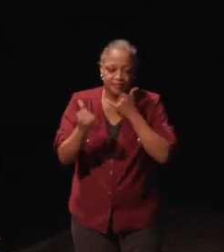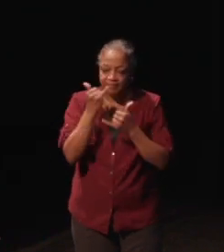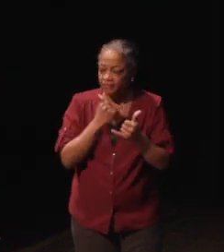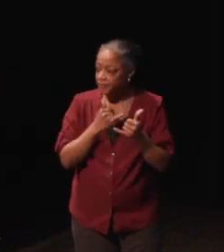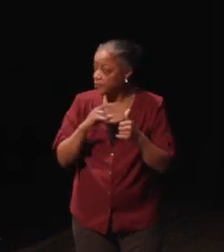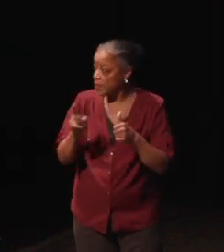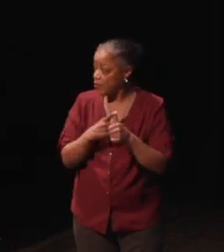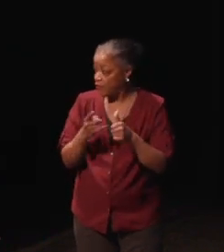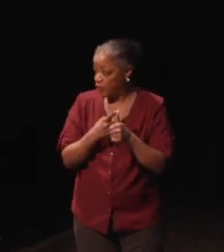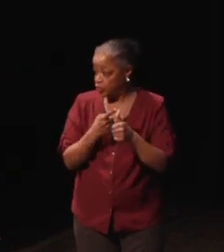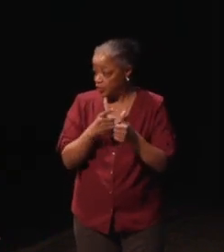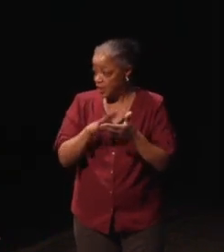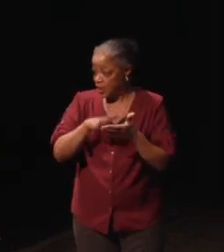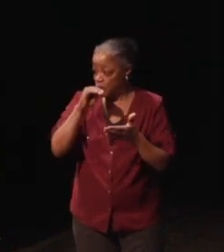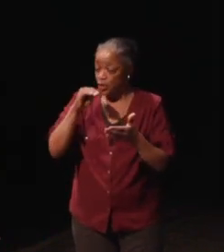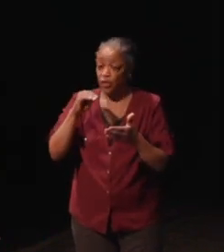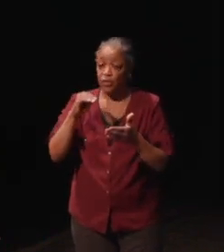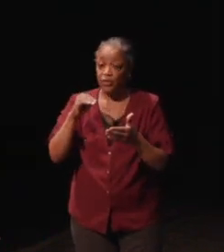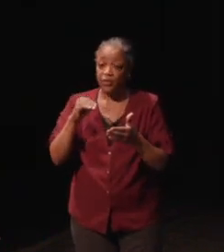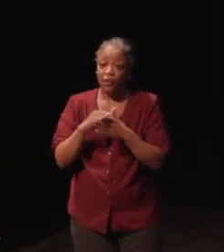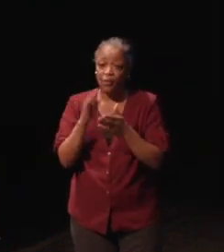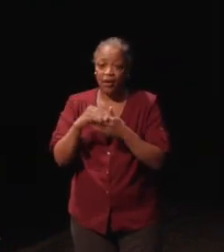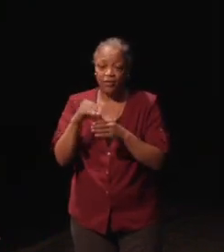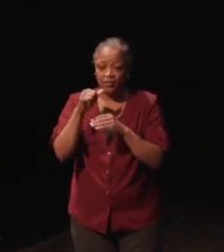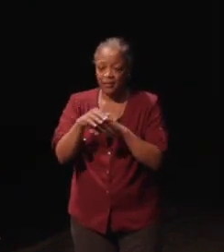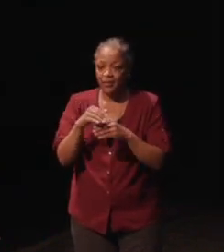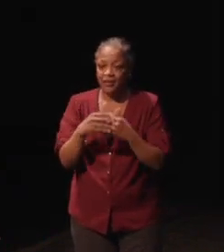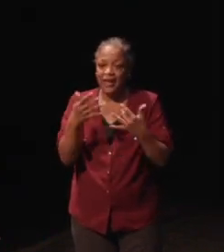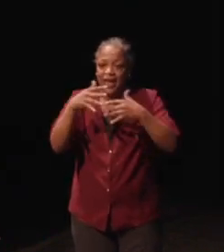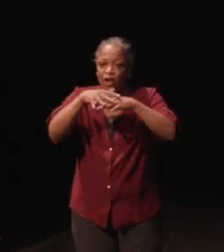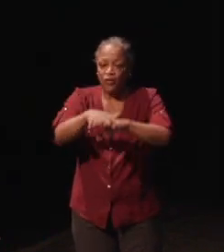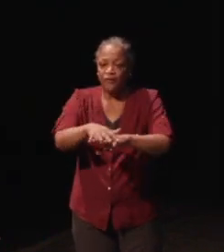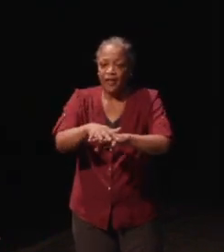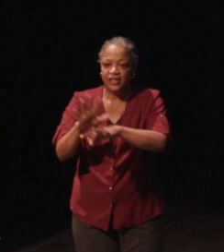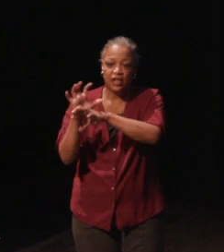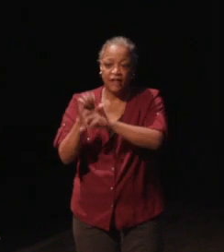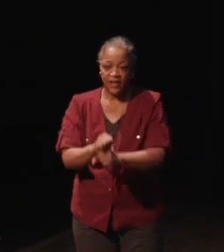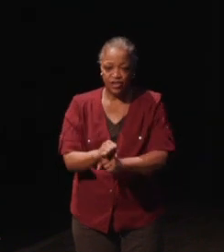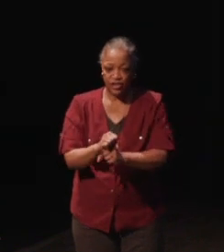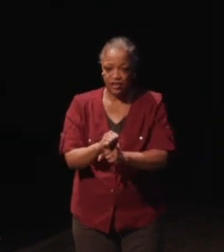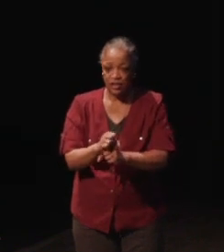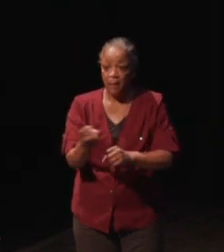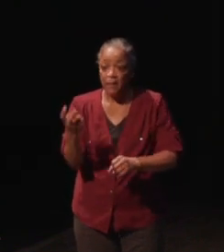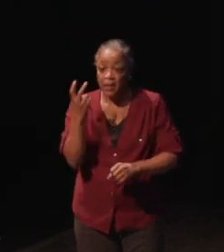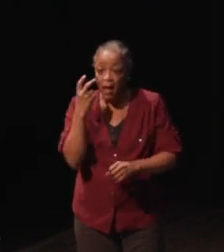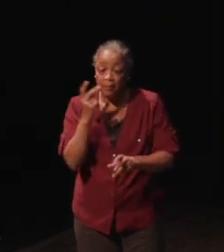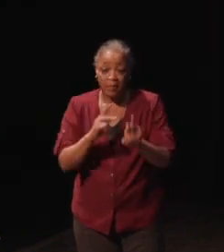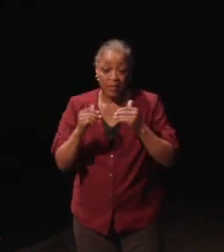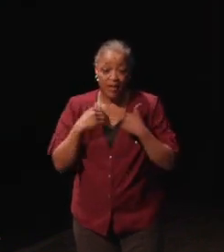First thing I learned and I do really want to pass on is interface conventions. Yes, blind people have them too.